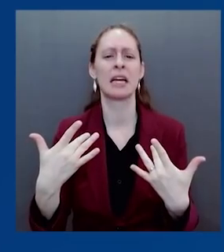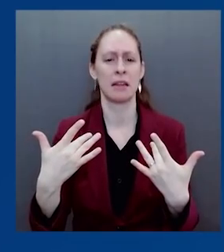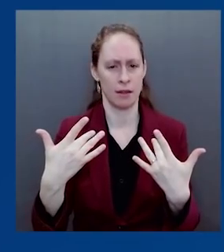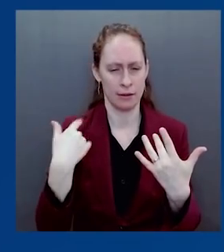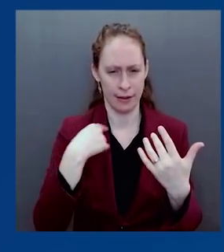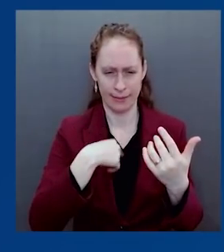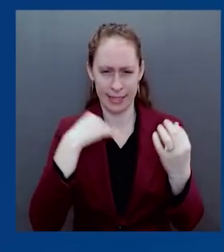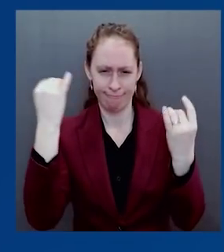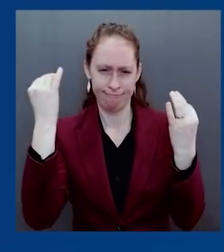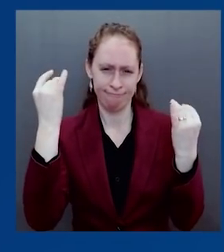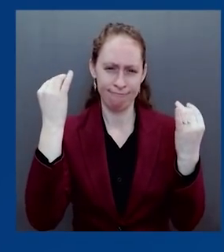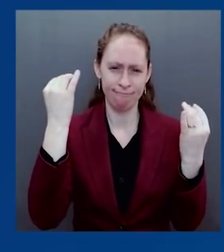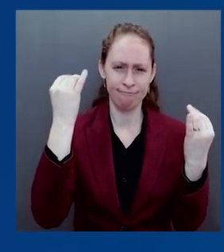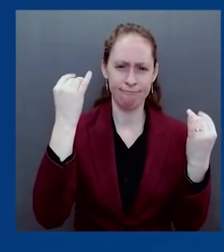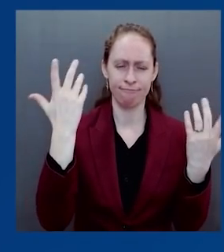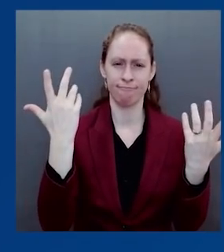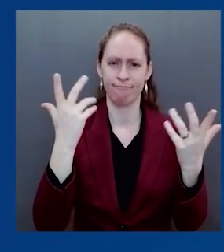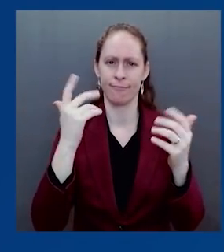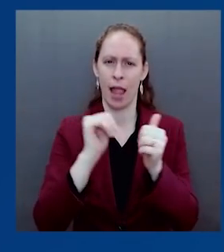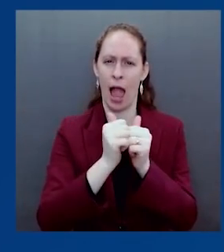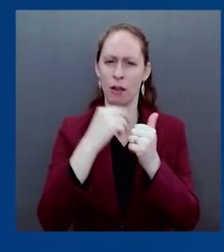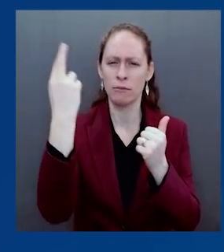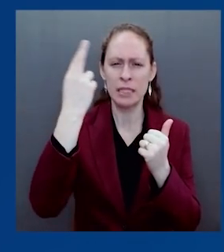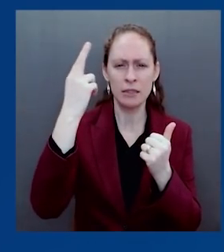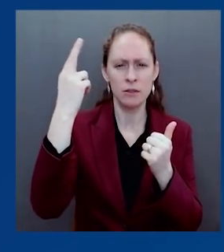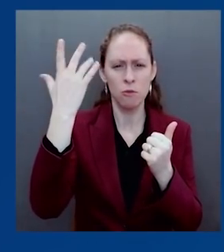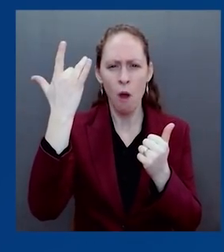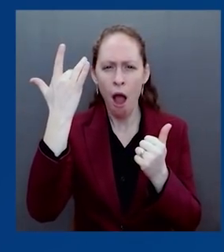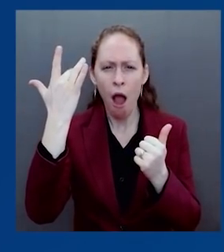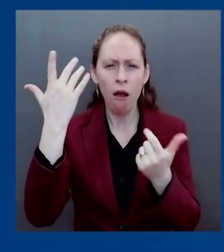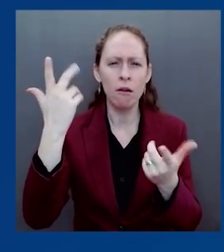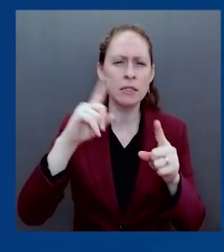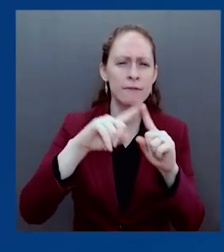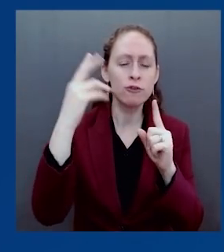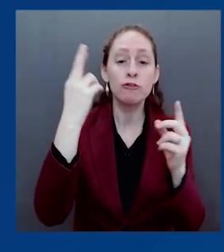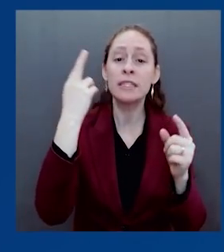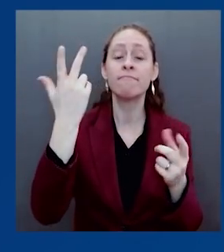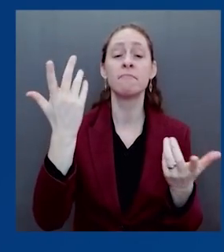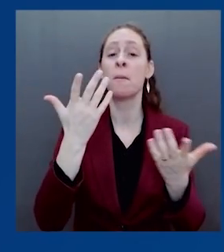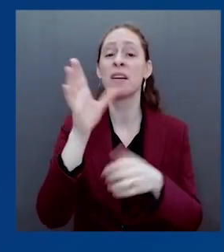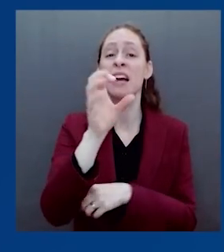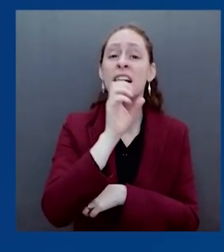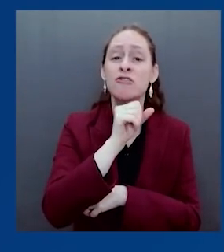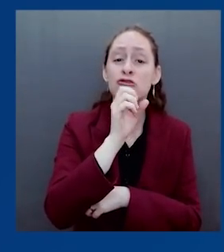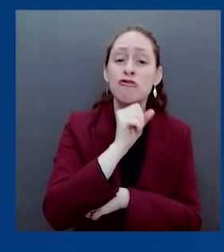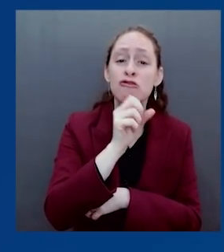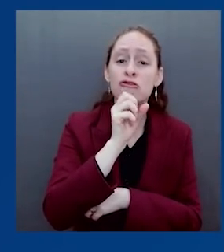prior vaccination, and comorbidities. The data in this study remained consistent